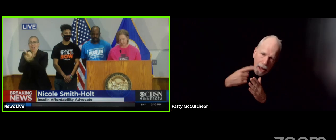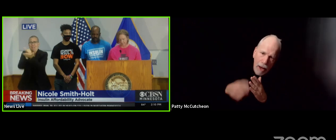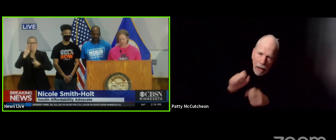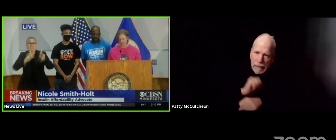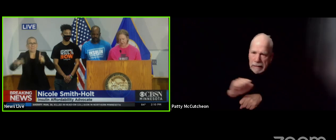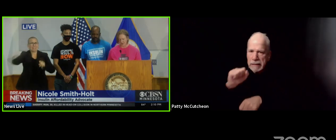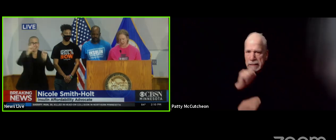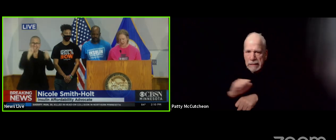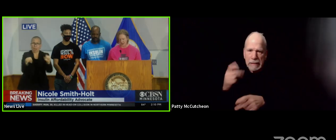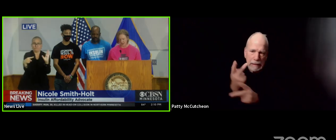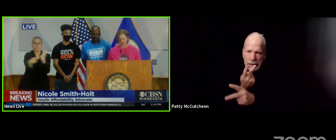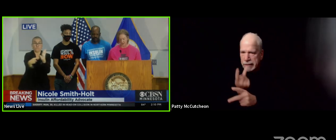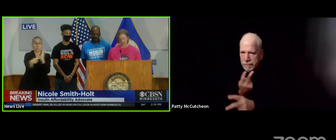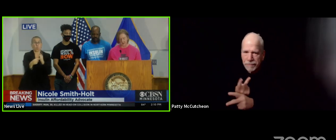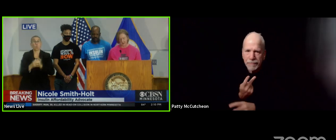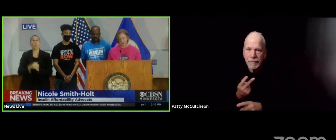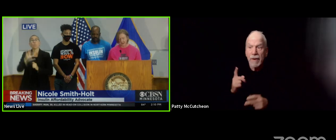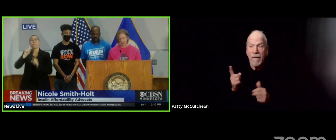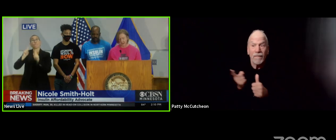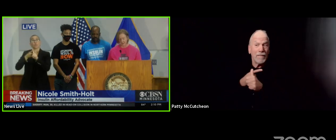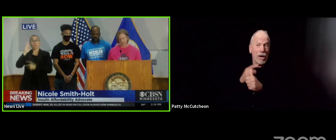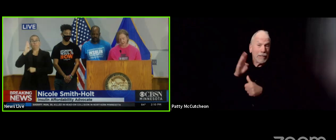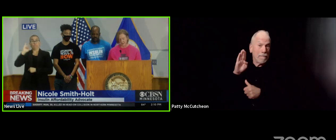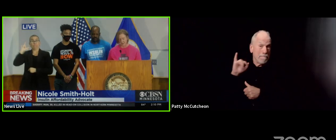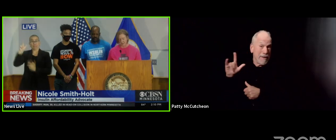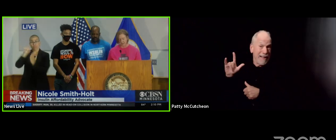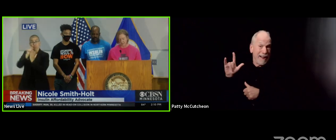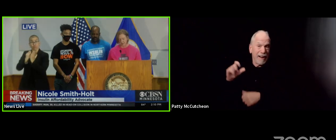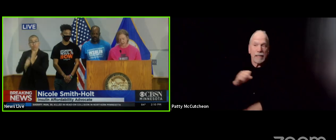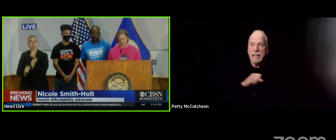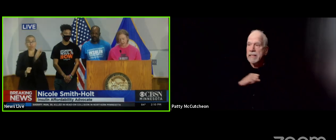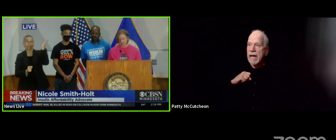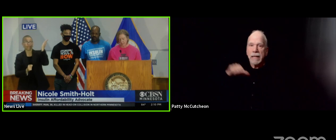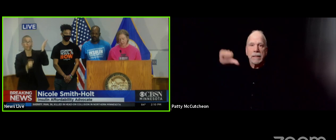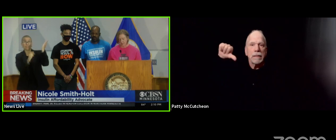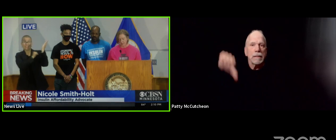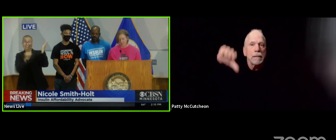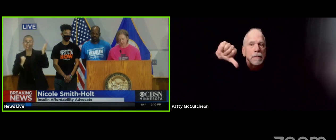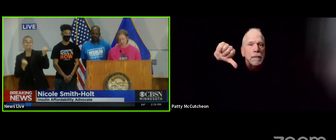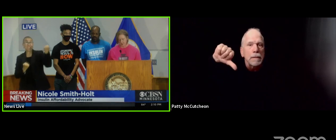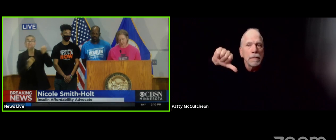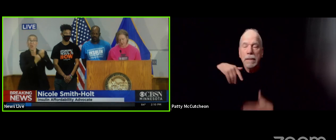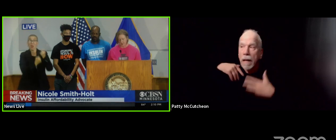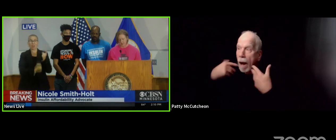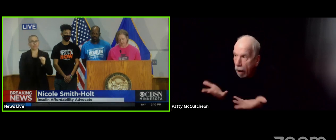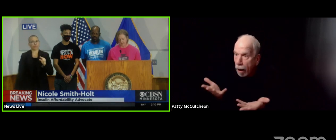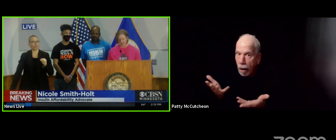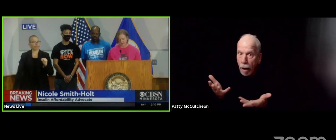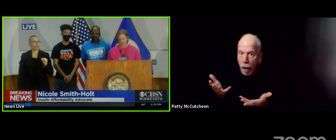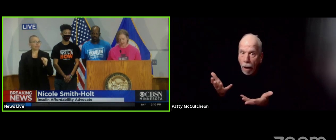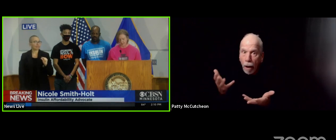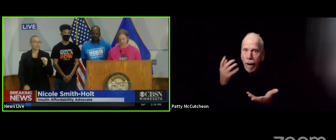NEGOTIATIONS OCCURRED AND A COMPROMISE WAS AGREED UPON BECAUSE WE HAD BEEN TOLD THAT INSULIN MANUFACTURERS WOULD NOT